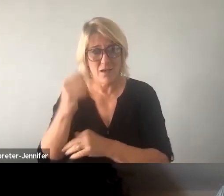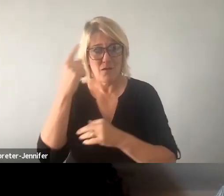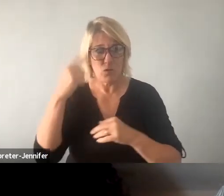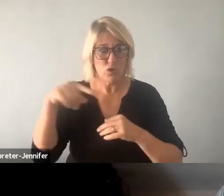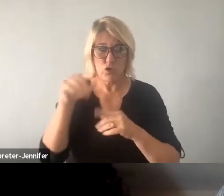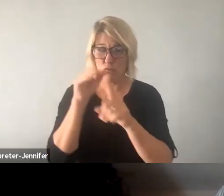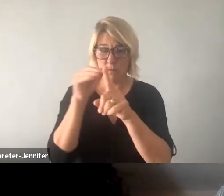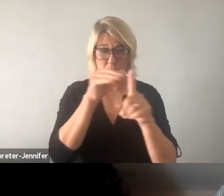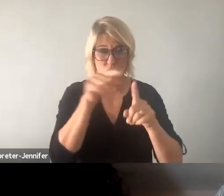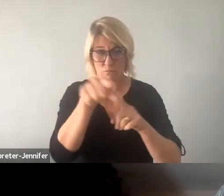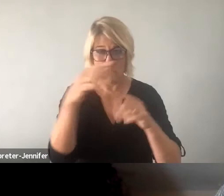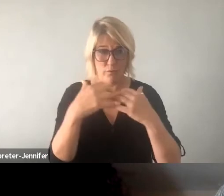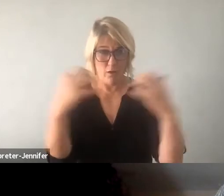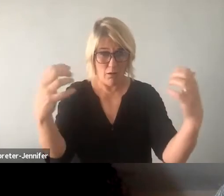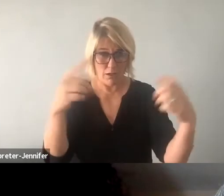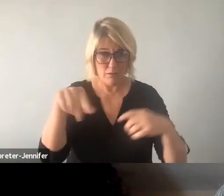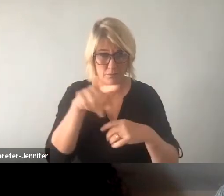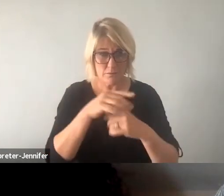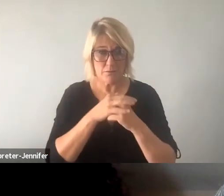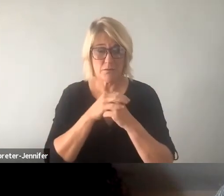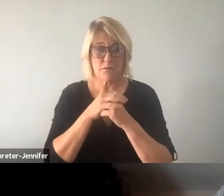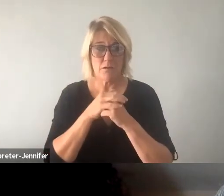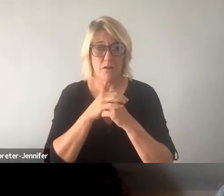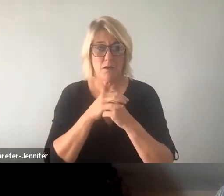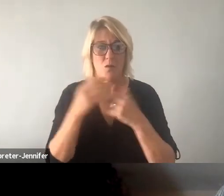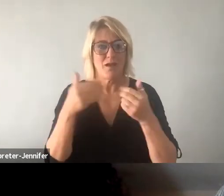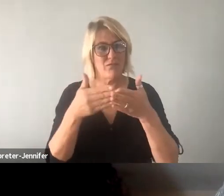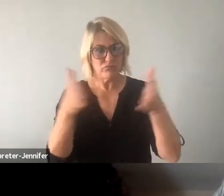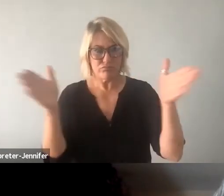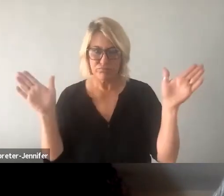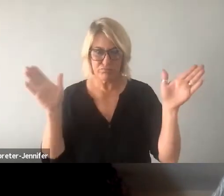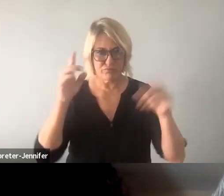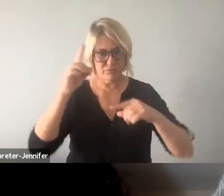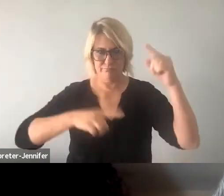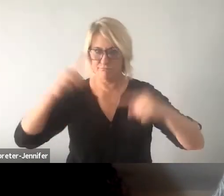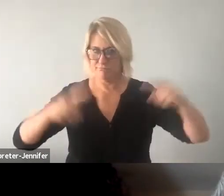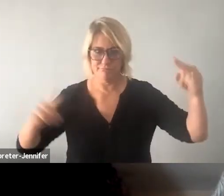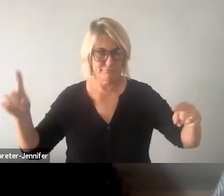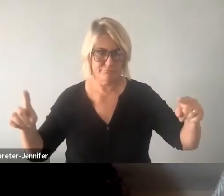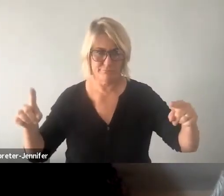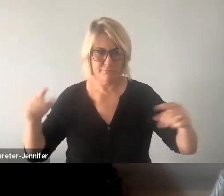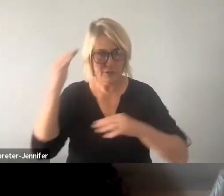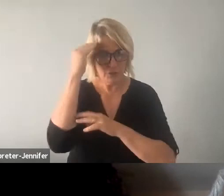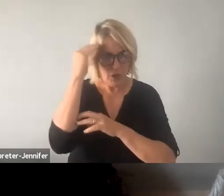COVID meet the definition of disability under the ADA? Just as a reminder for all of you in the audience because I